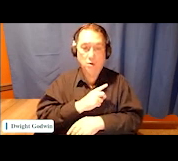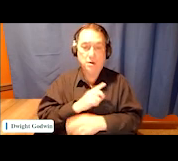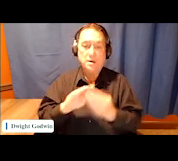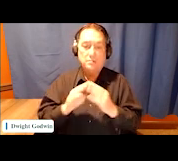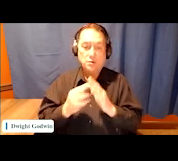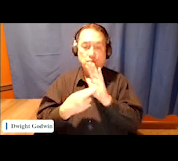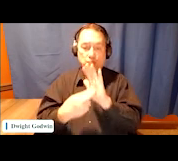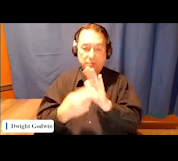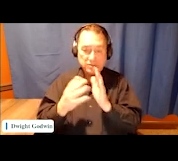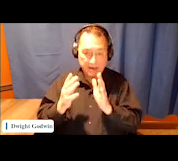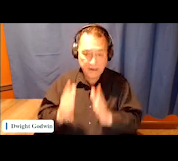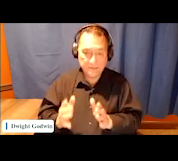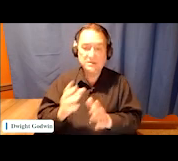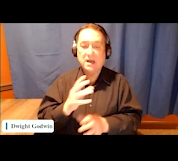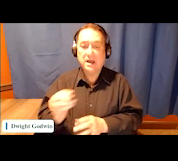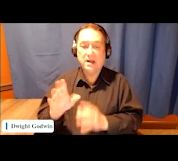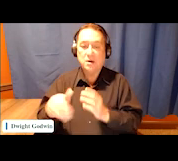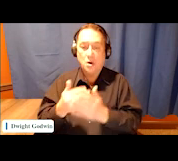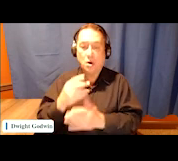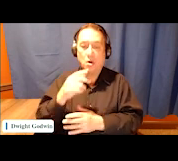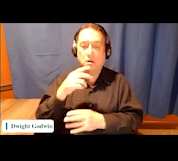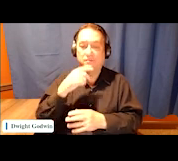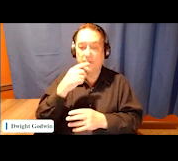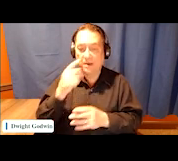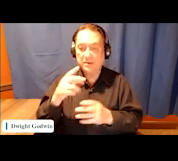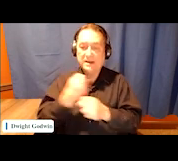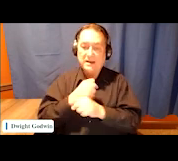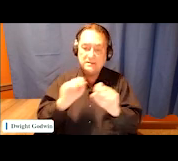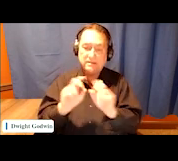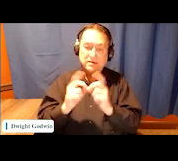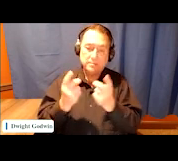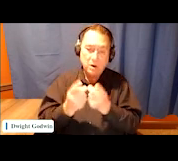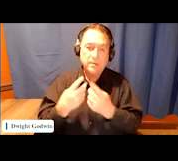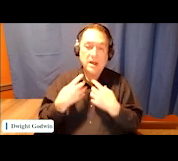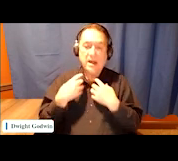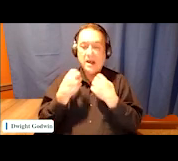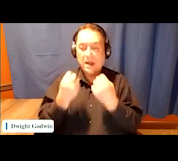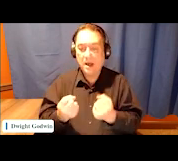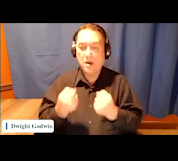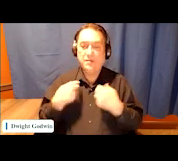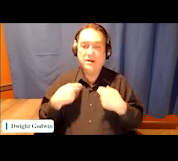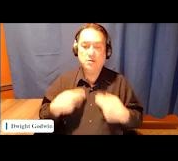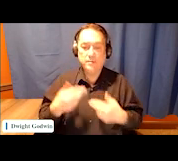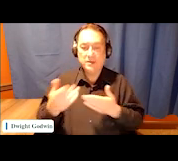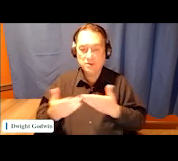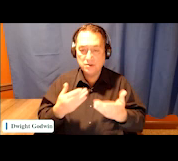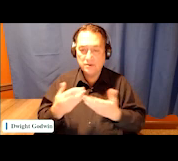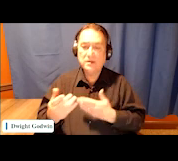and all of the public safety departments and our Health & Human Services department was created, a project manager was put in place,